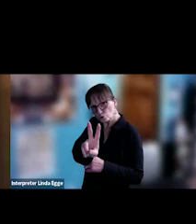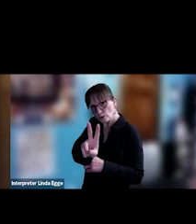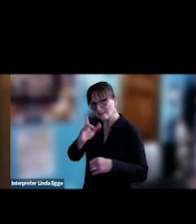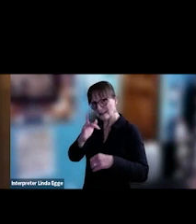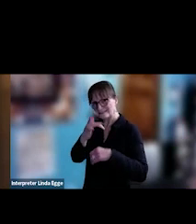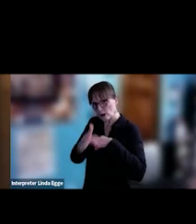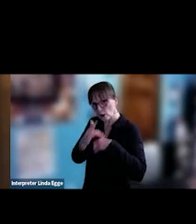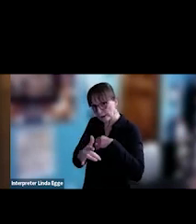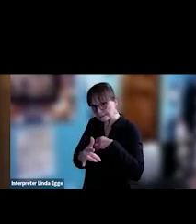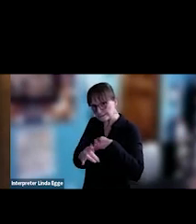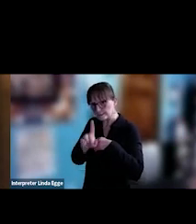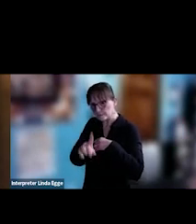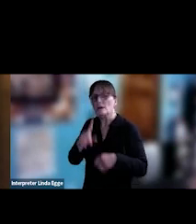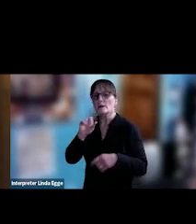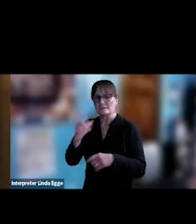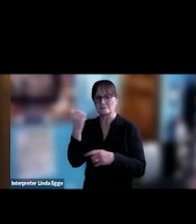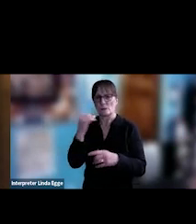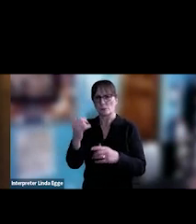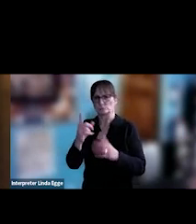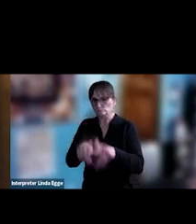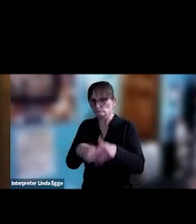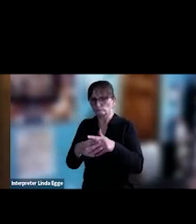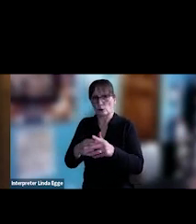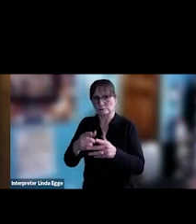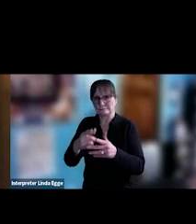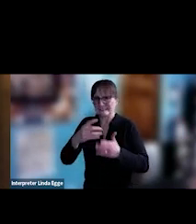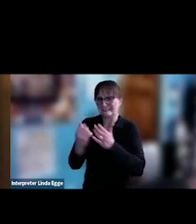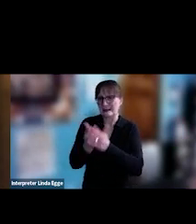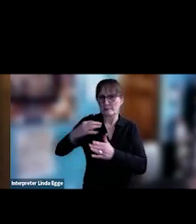However, if somebody starts receiving those benefits at 62